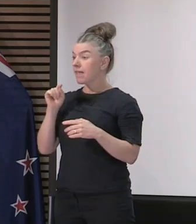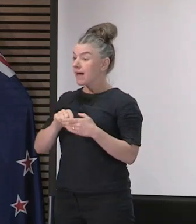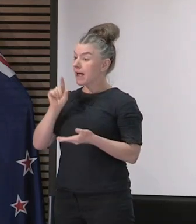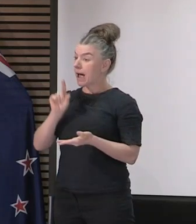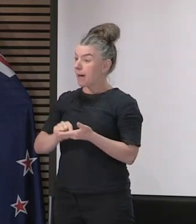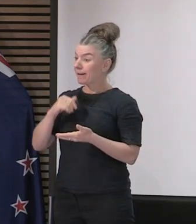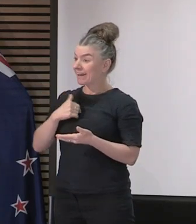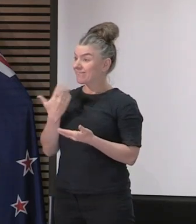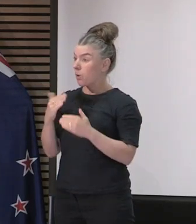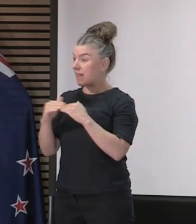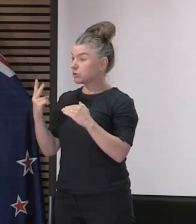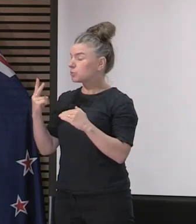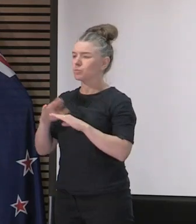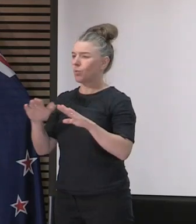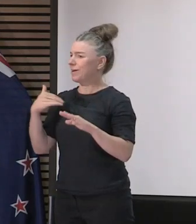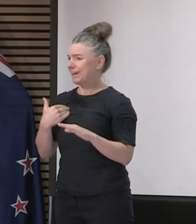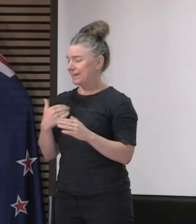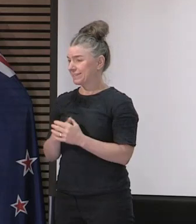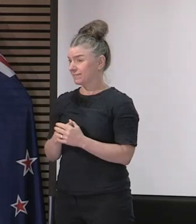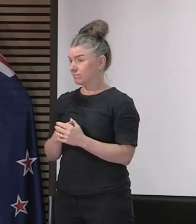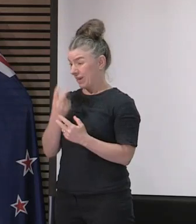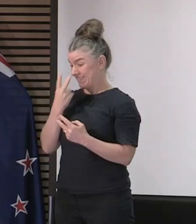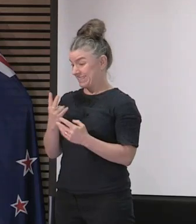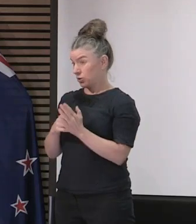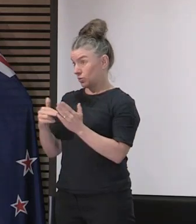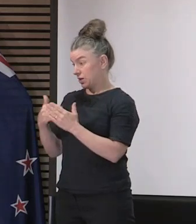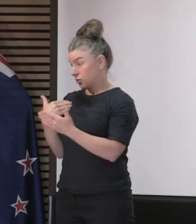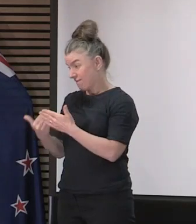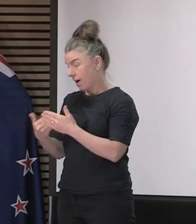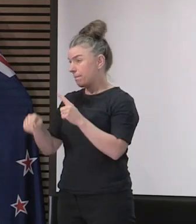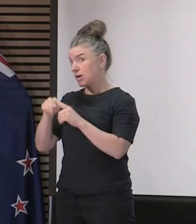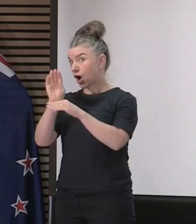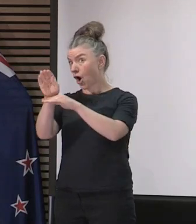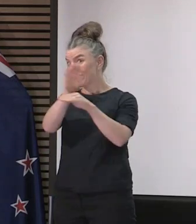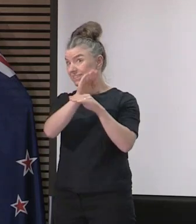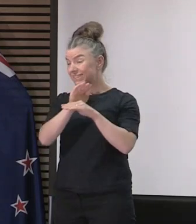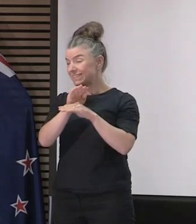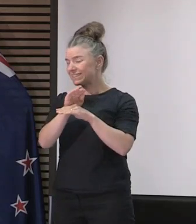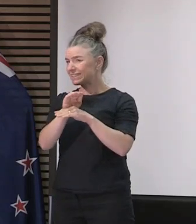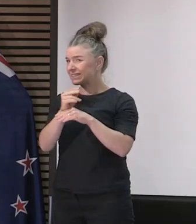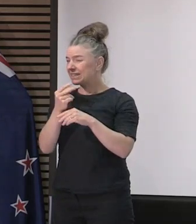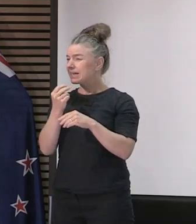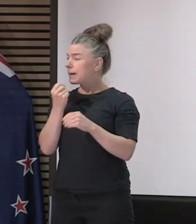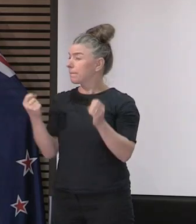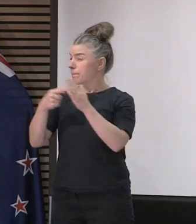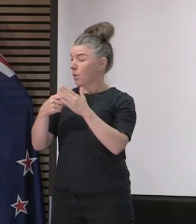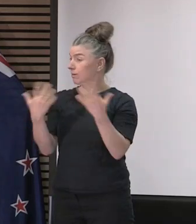available. Do we needed to go to level two? No. It is clear from our experience here and